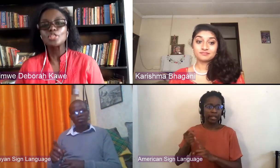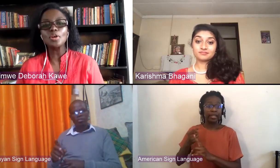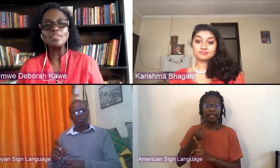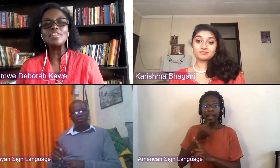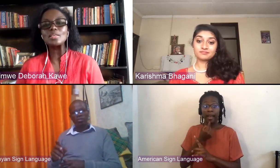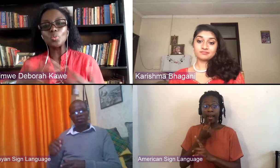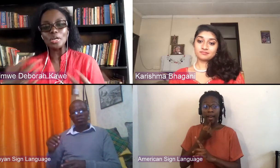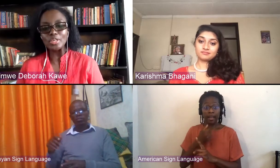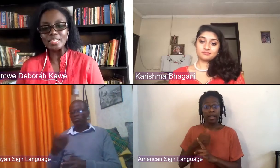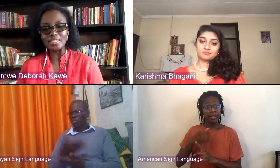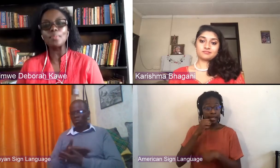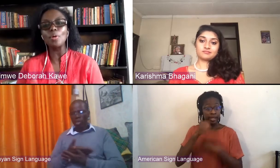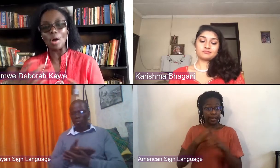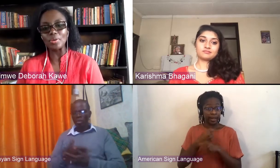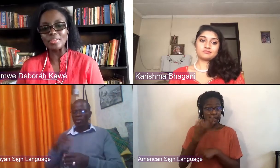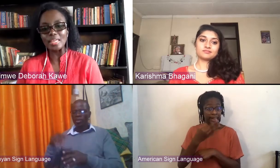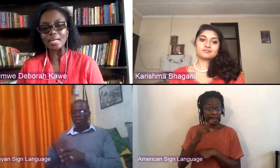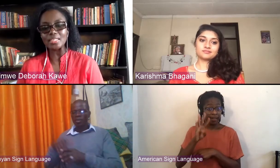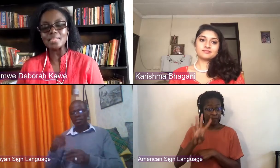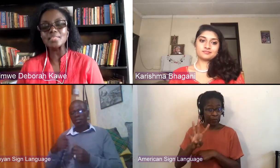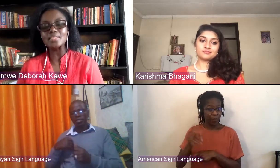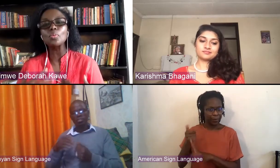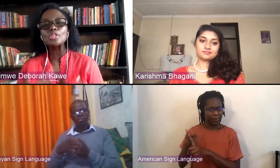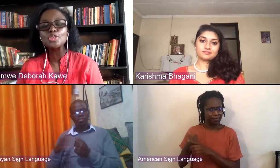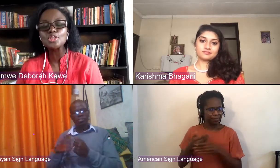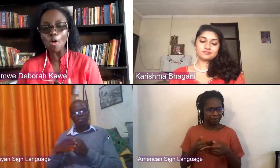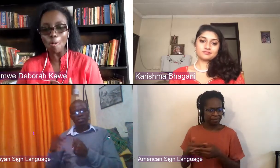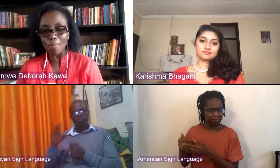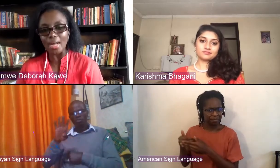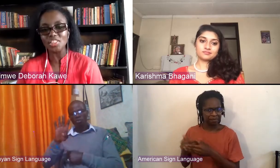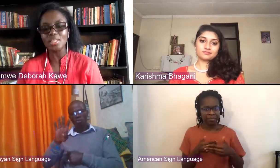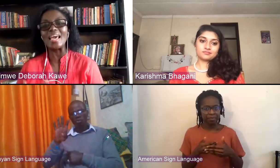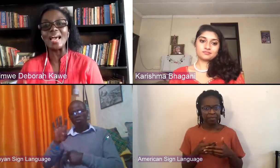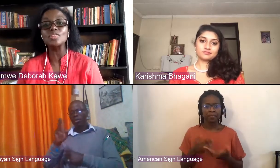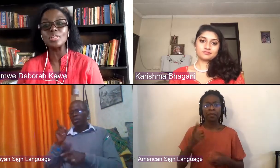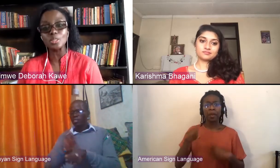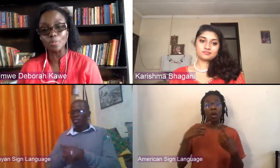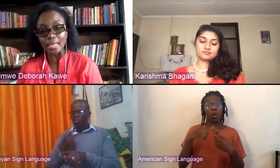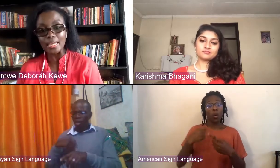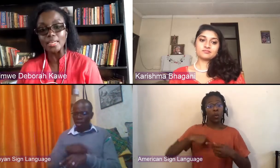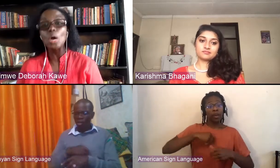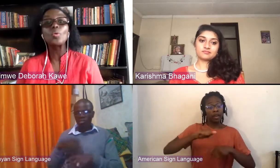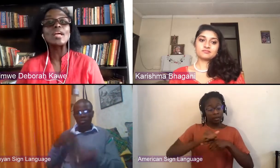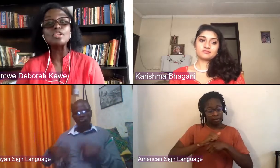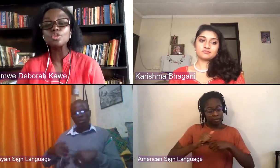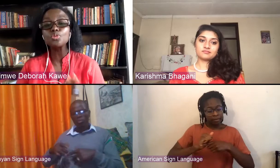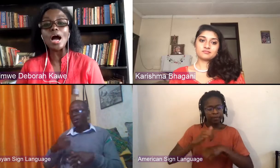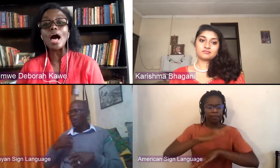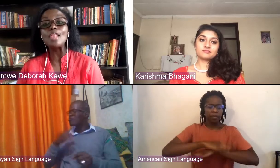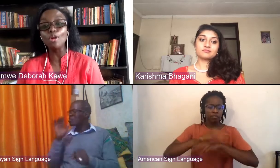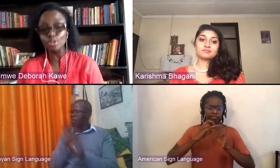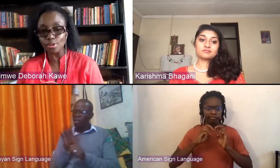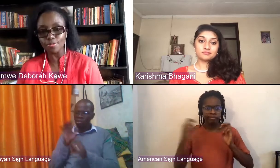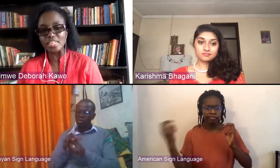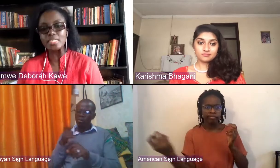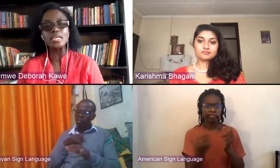So even as we're doing table work with the actors there was so much that I had to explain. We had to do a lot of reading.